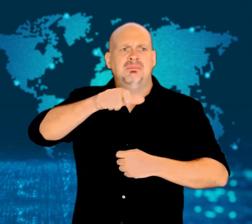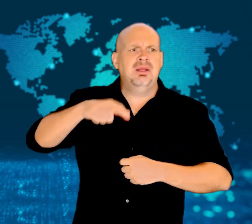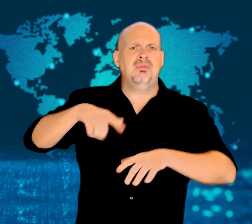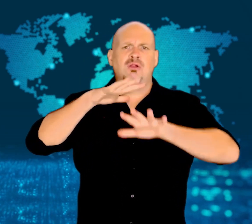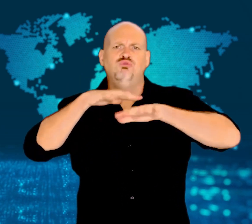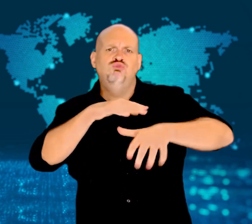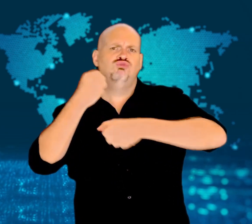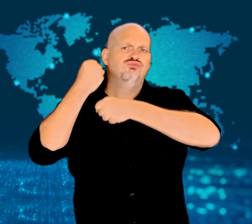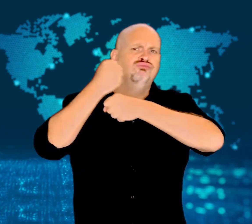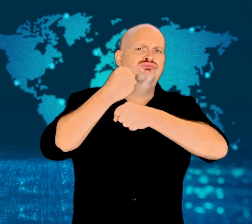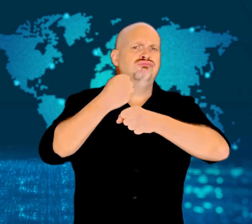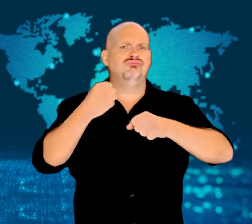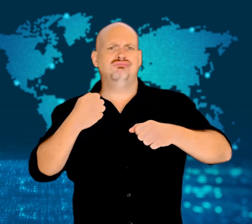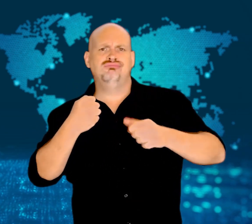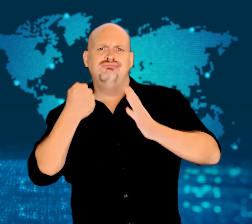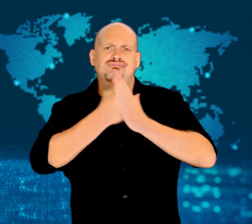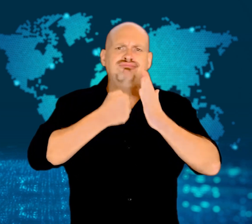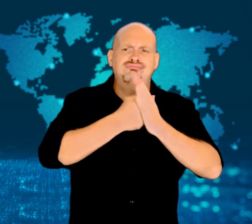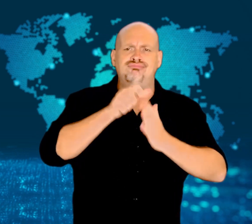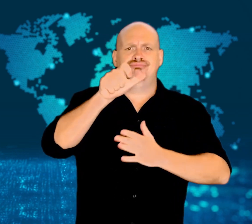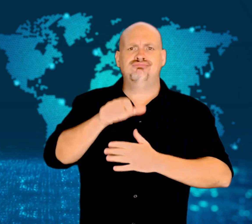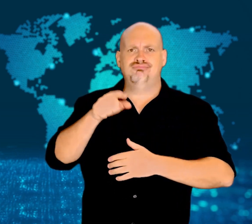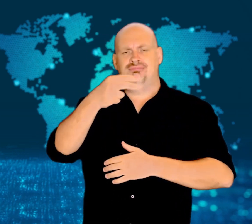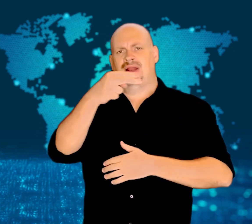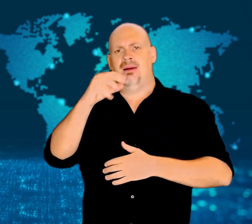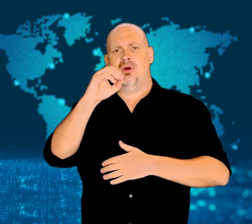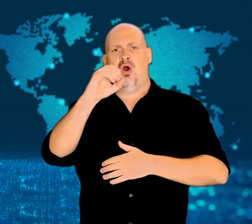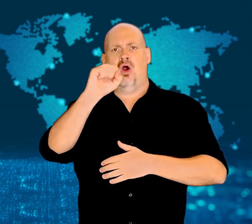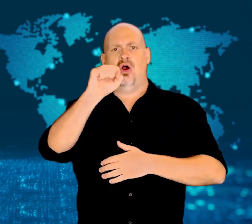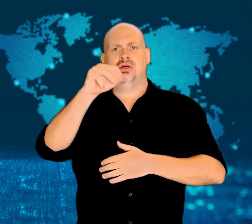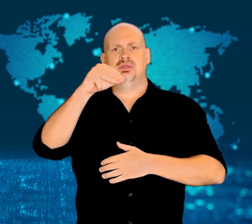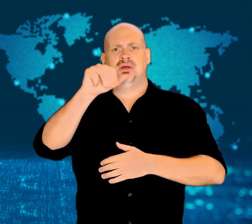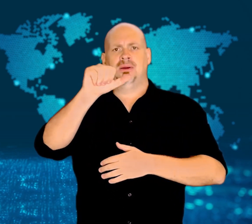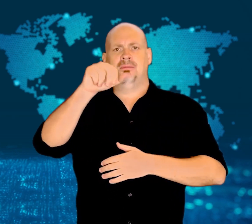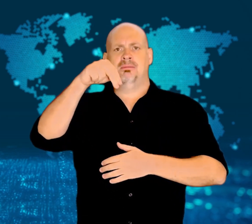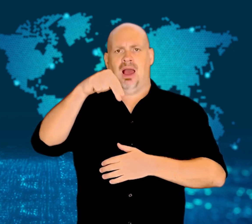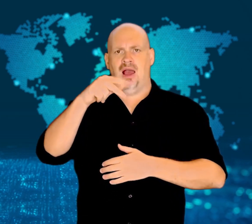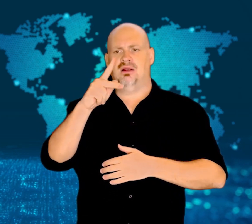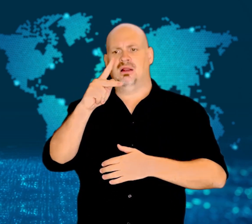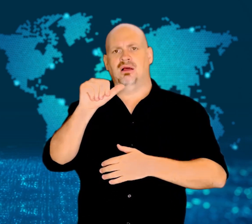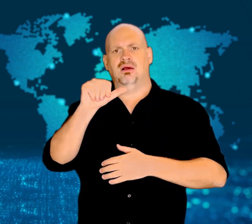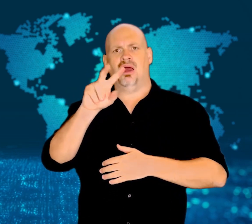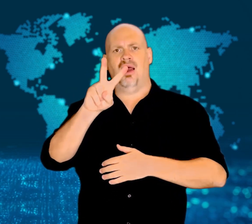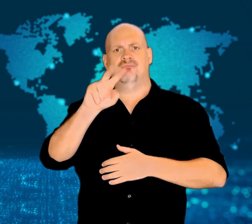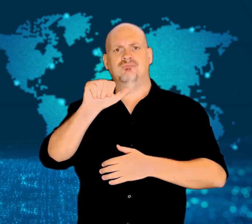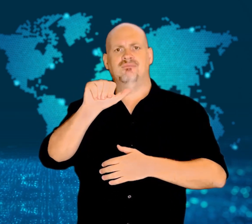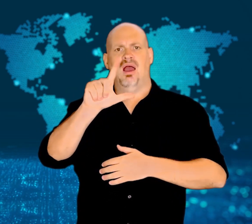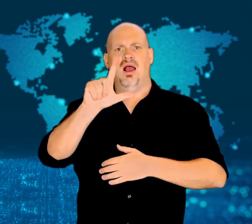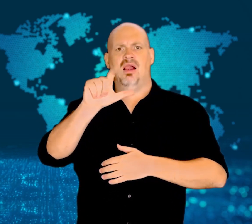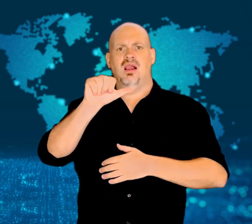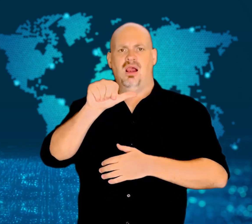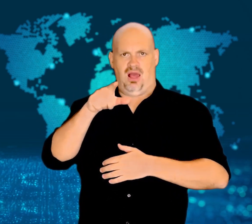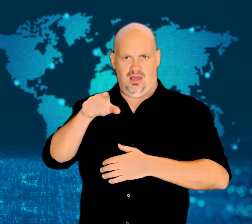was found guilty in an Istanbul court.